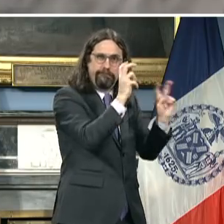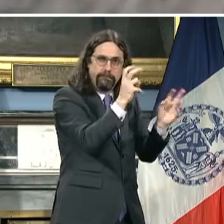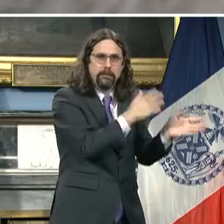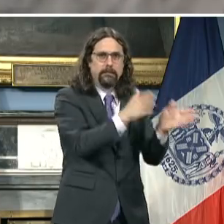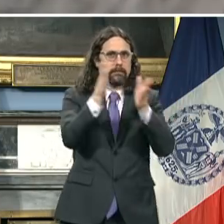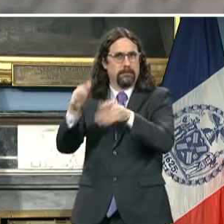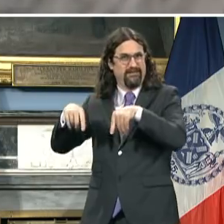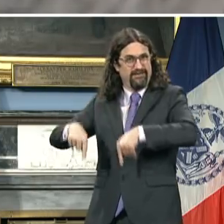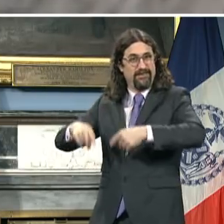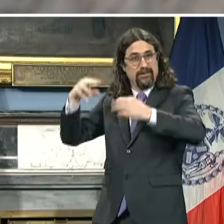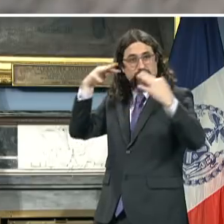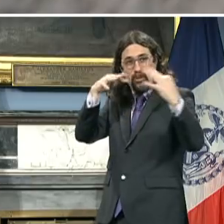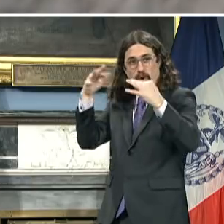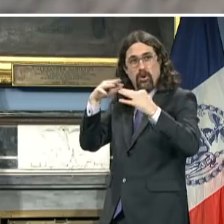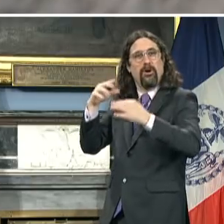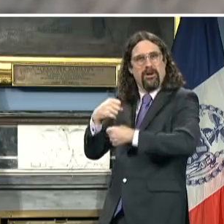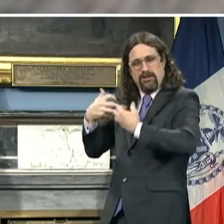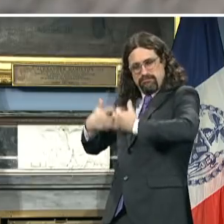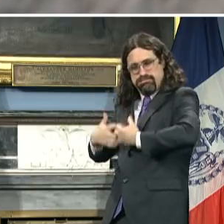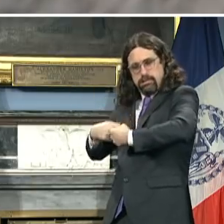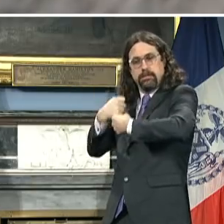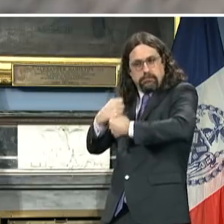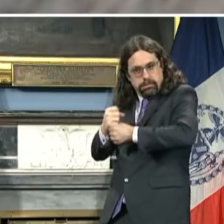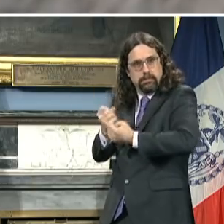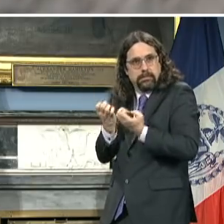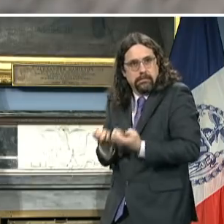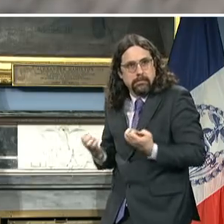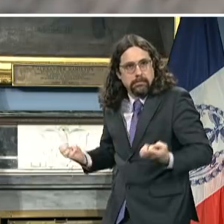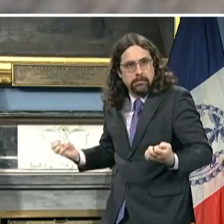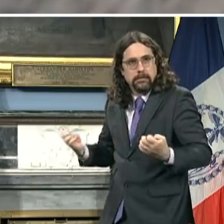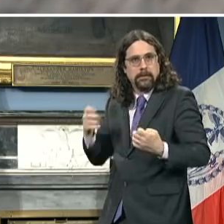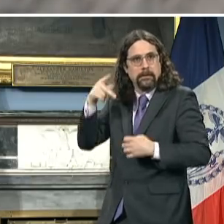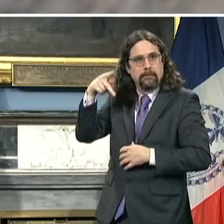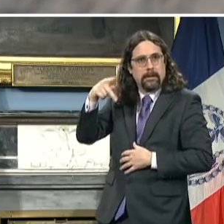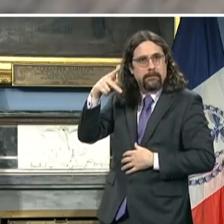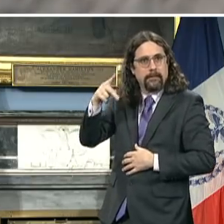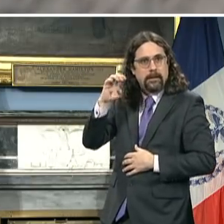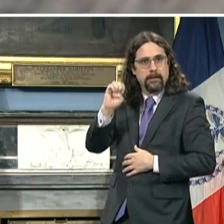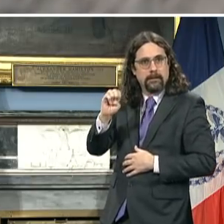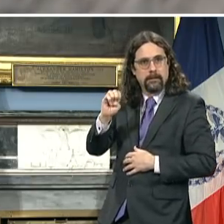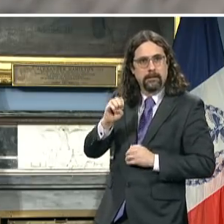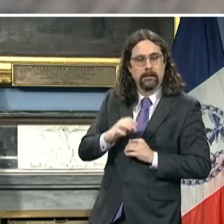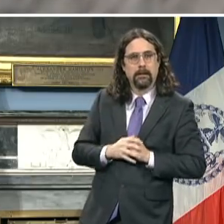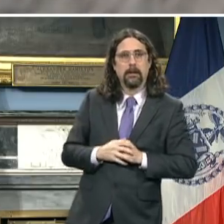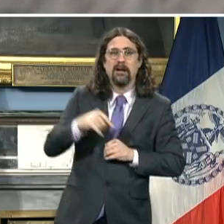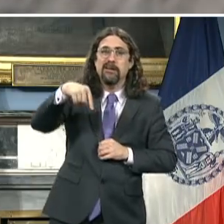FOR A PROFIT, BUT ORF SOMETHING HIGHER. NINE DAYS AGO, IT WAS STJU NNEI